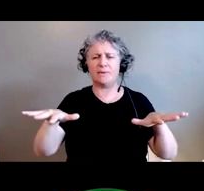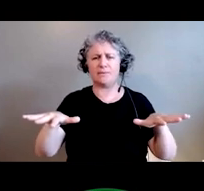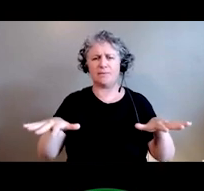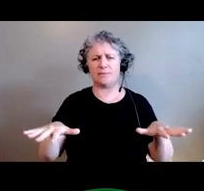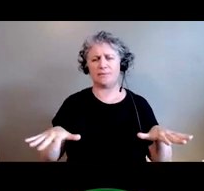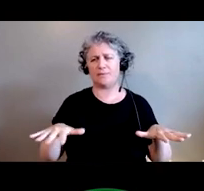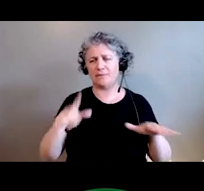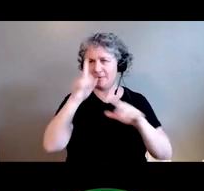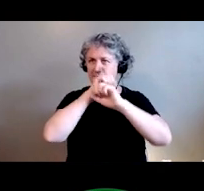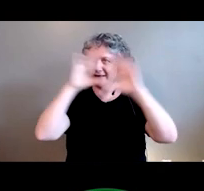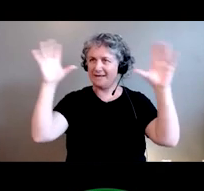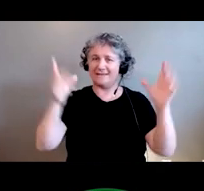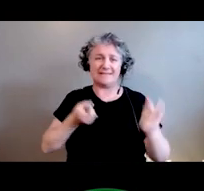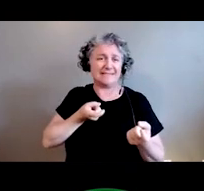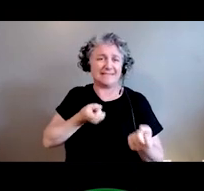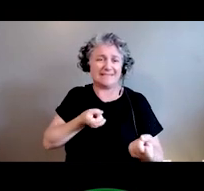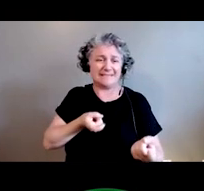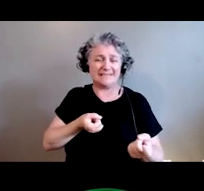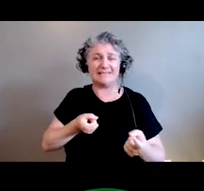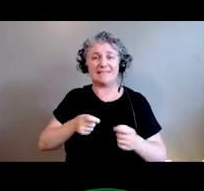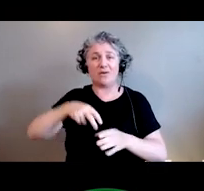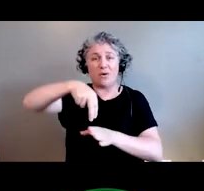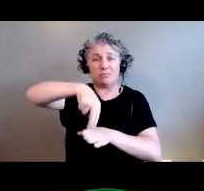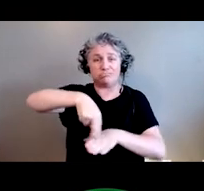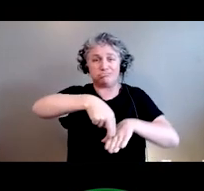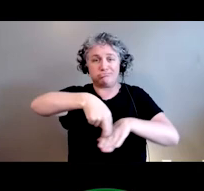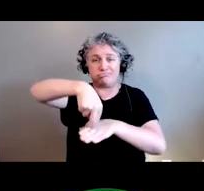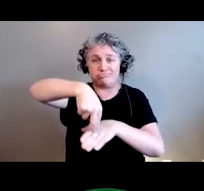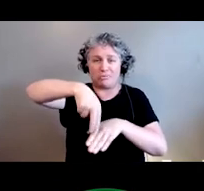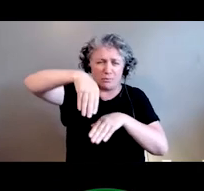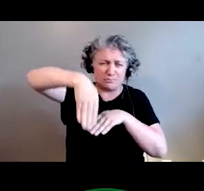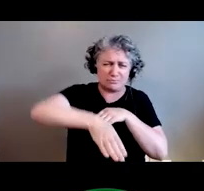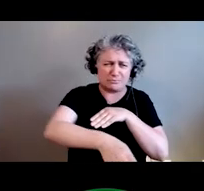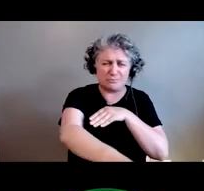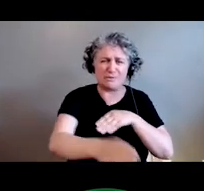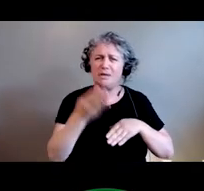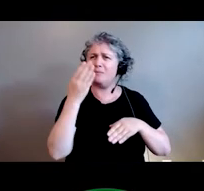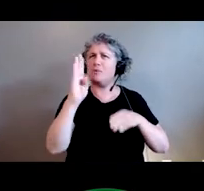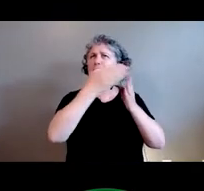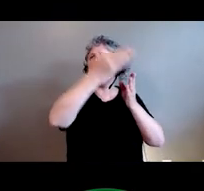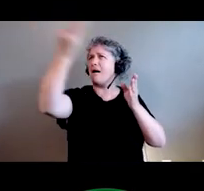bird day. Your kayaking on a stunning lake. You're hiking to the summit of a mountain surrounded by